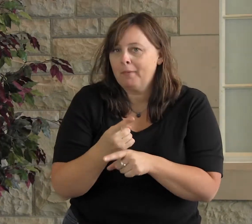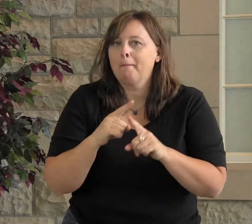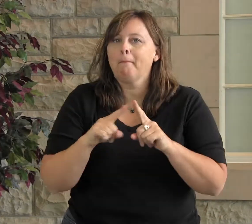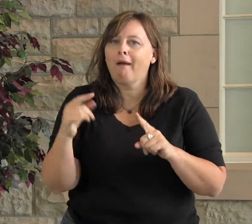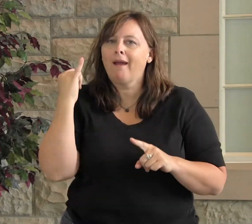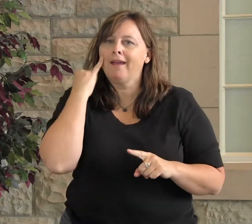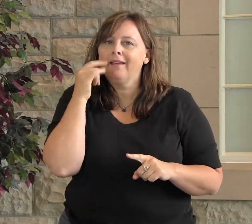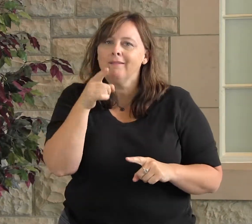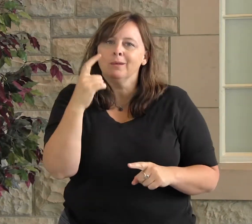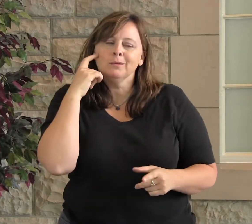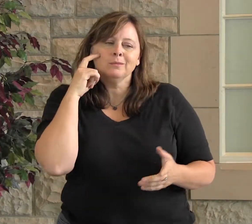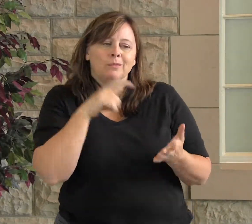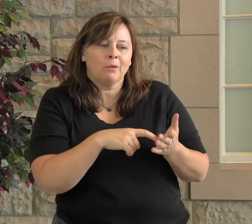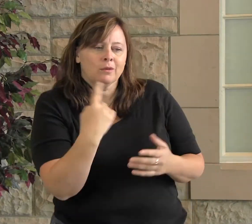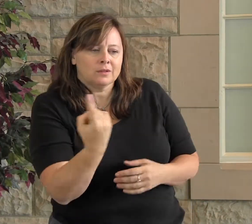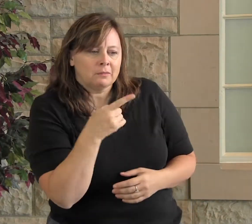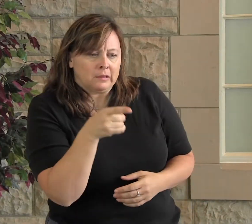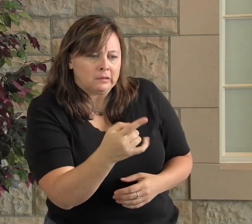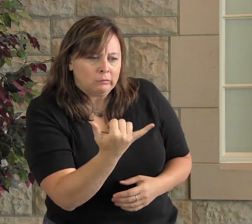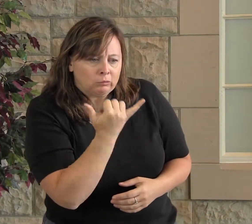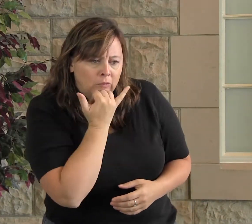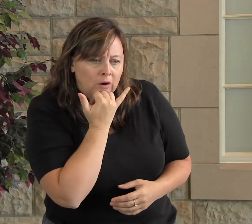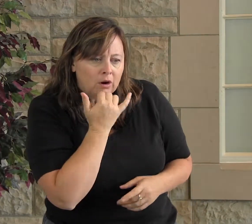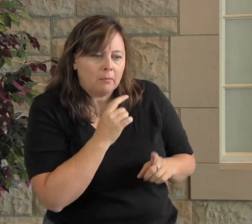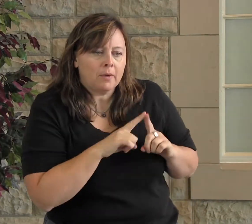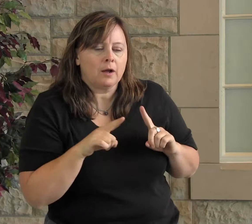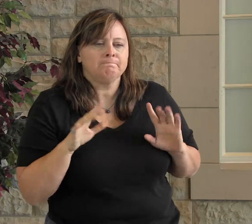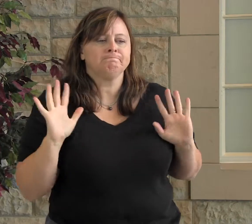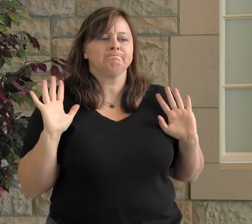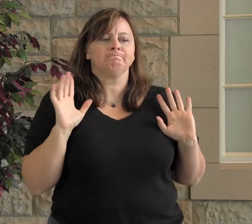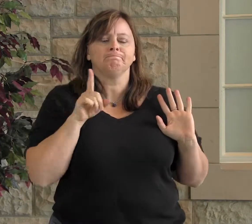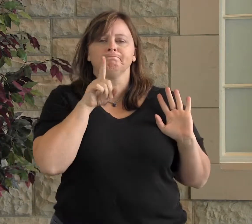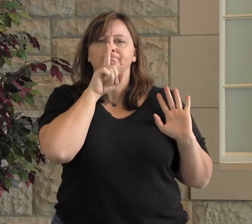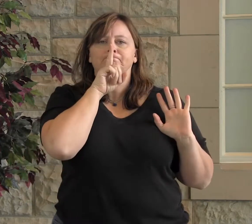going on in the home. Remember, I said you are not responsible for that, however, if you see